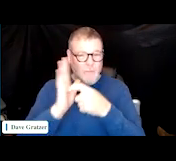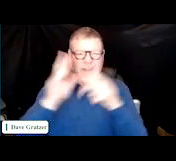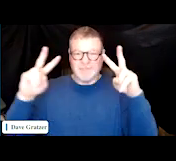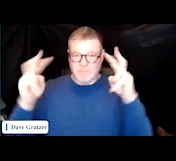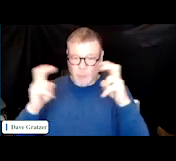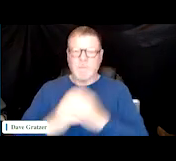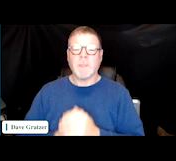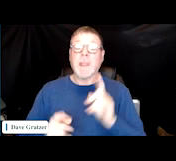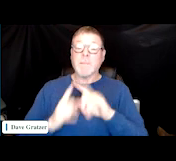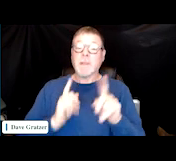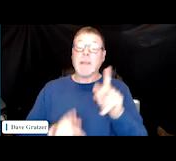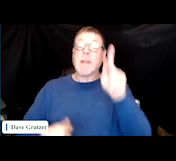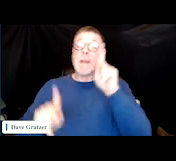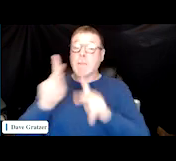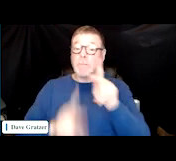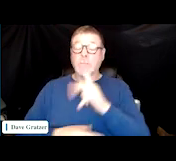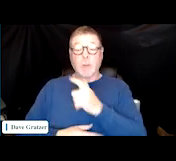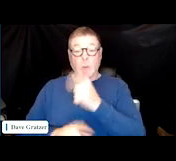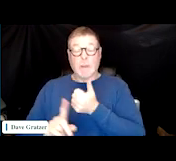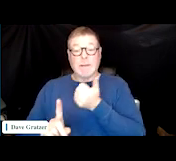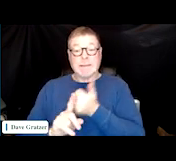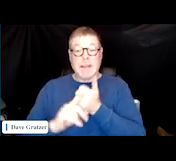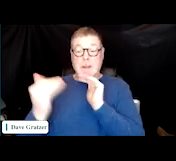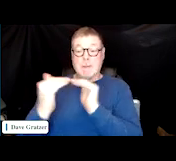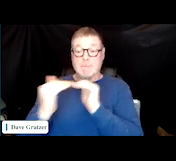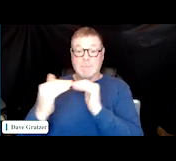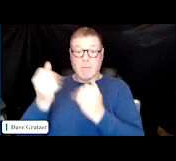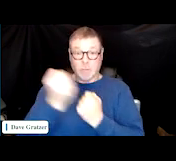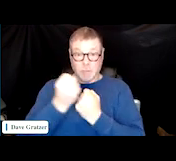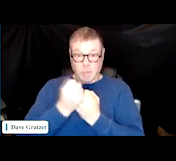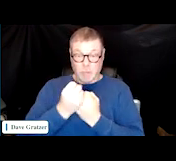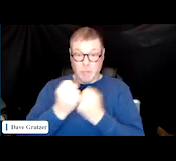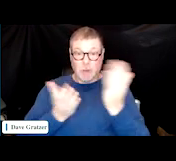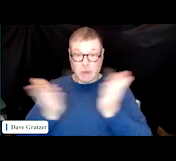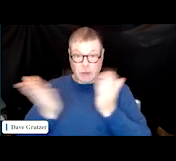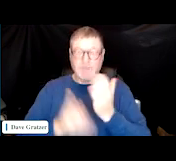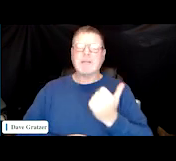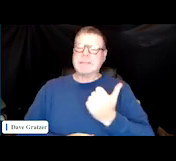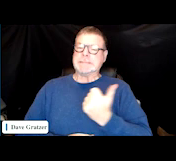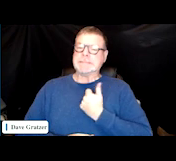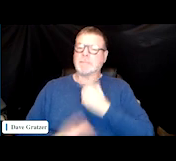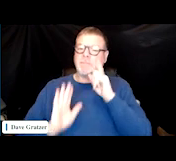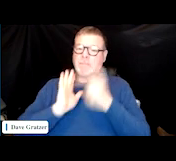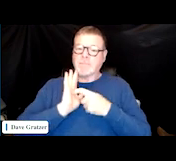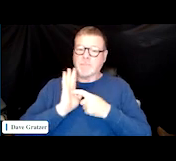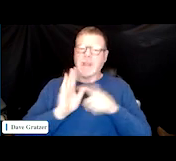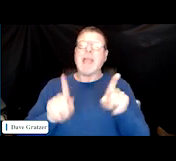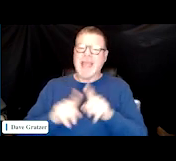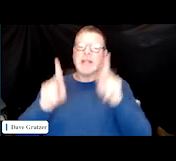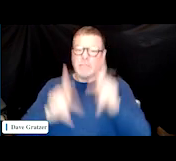but typically people who provide peer support services self-identify as a person in recovery for mental illness,